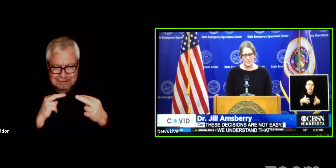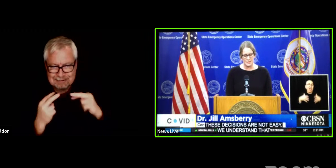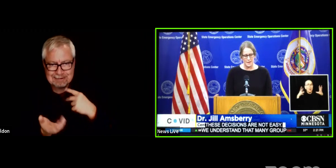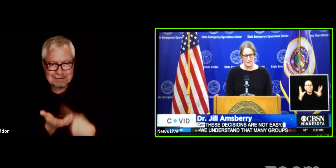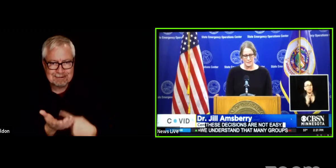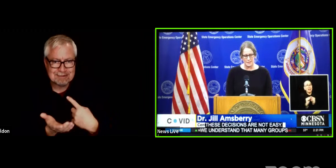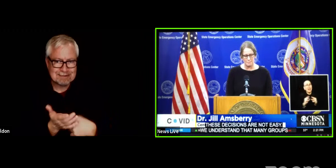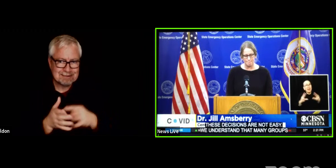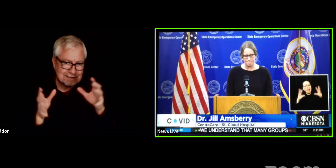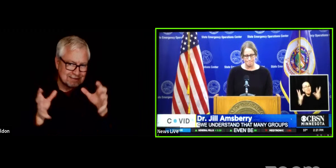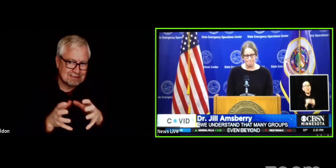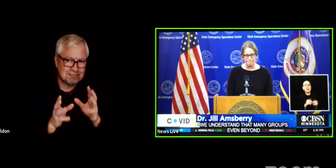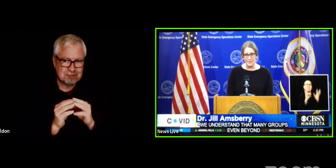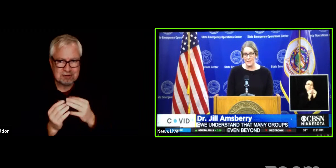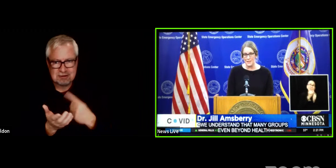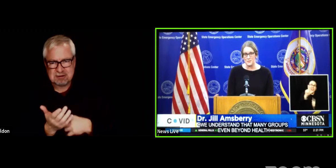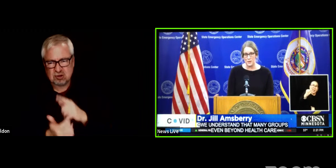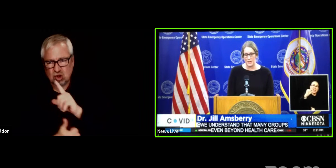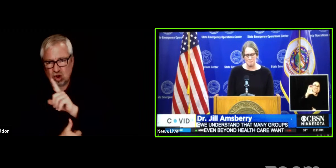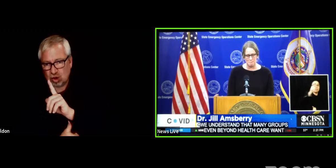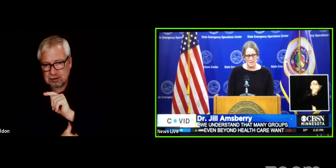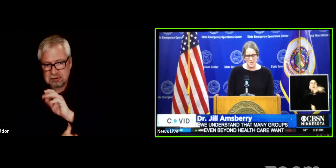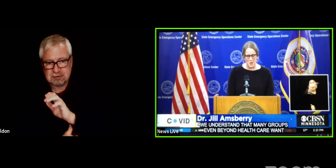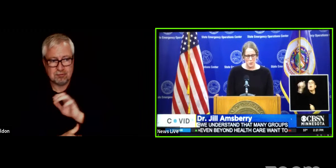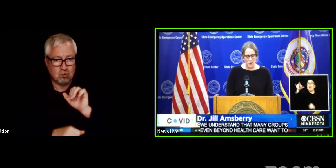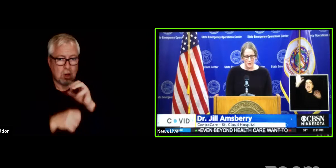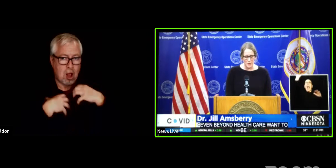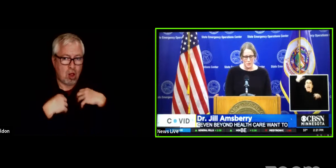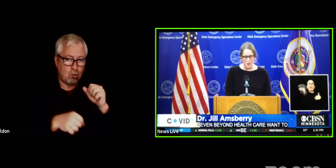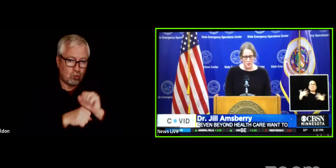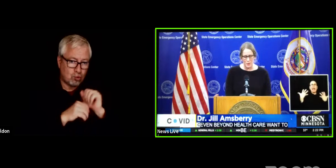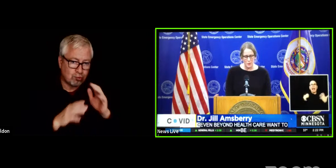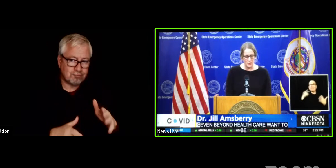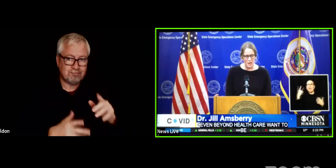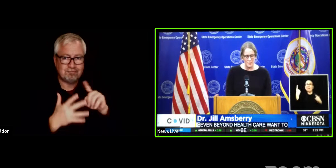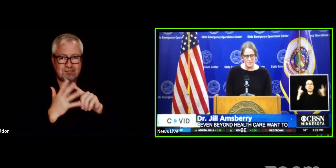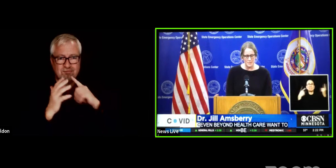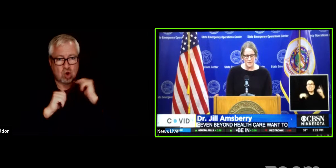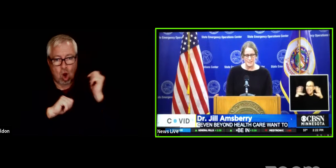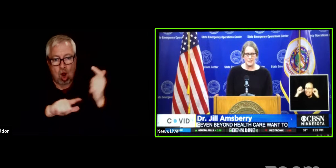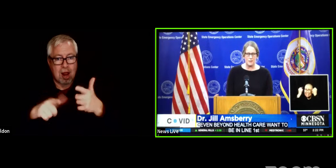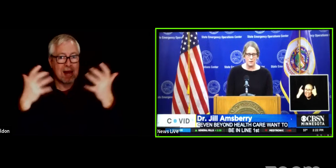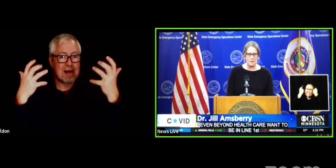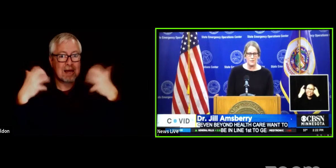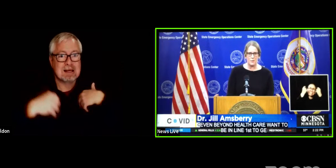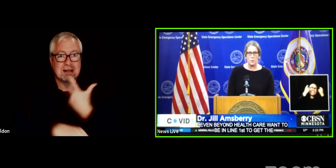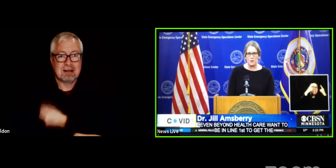TO GET THE VACCINE. AND THAT'S GREAT. WE ALSO KNOW THAT WE WILL NOT BE ABLE TO VACCINATE ALL THAT WE